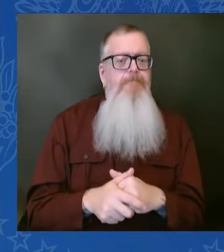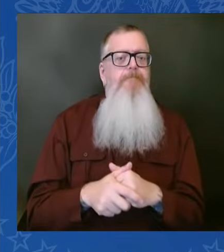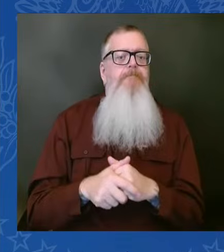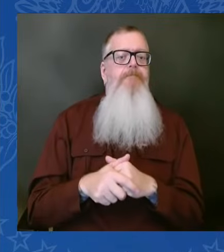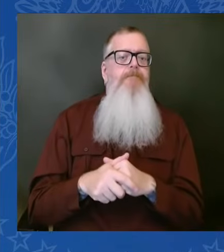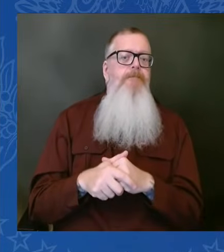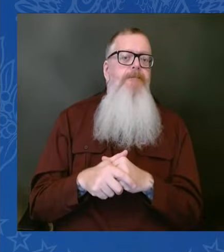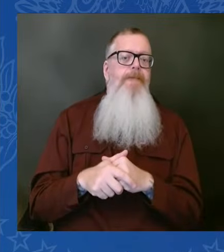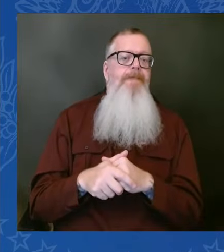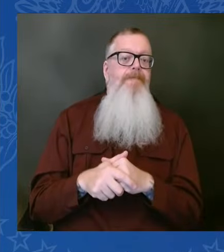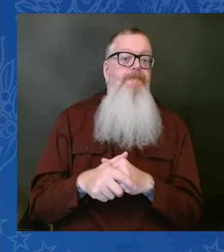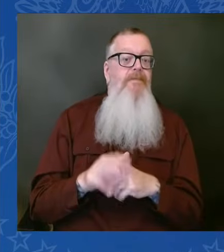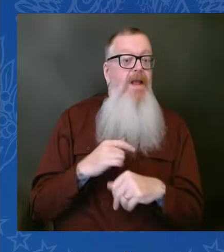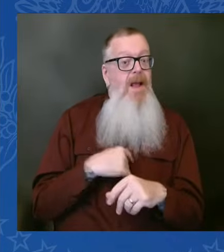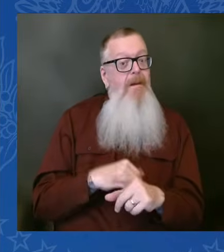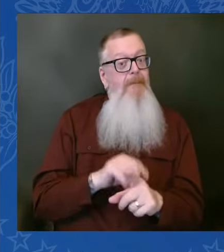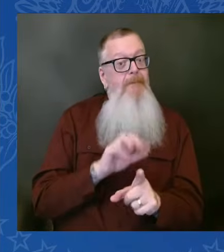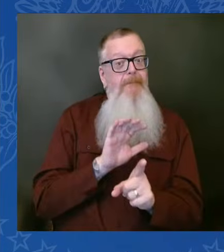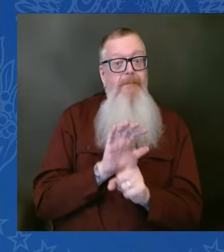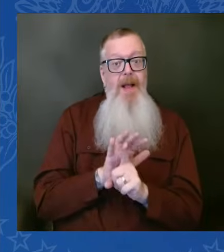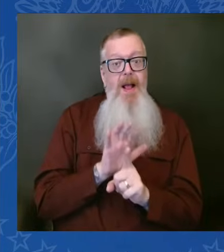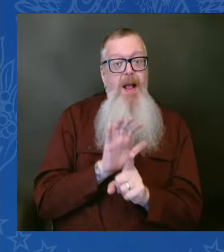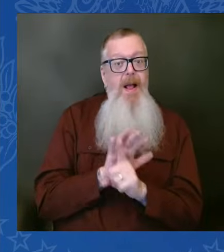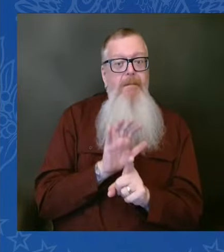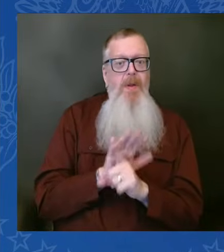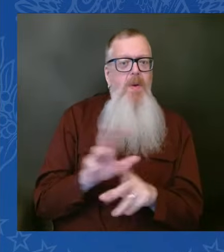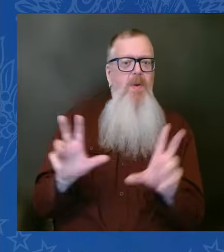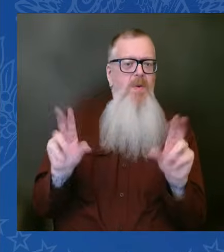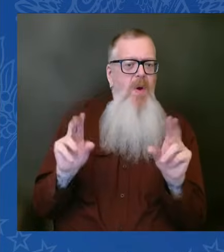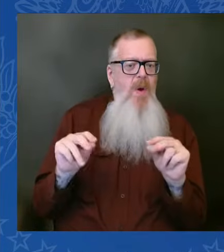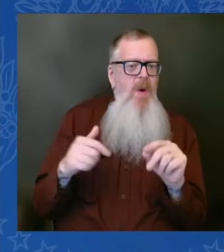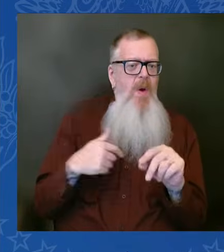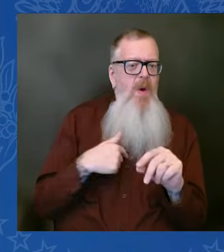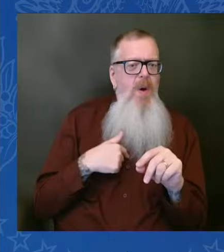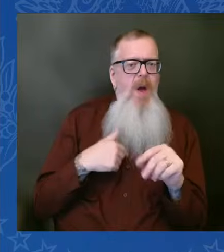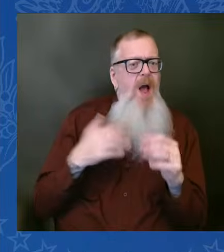no one earning less than $4,000 a year would se- --